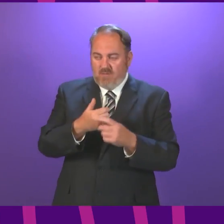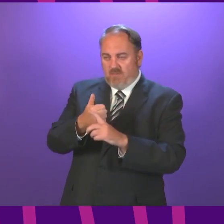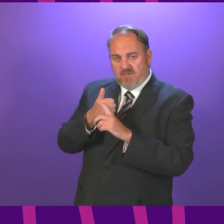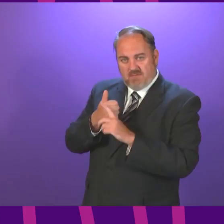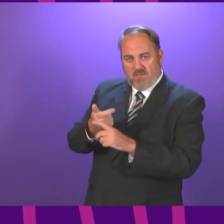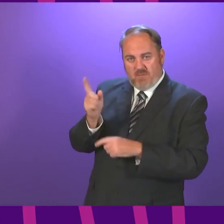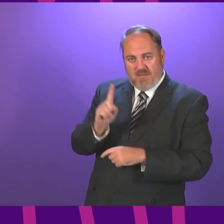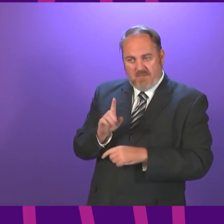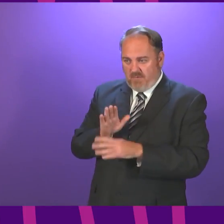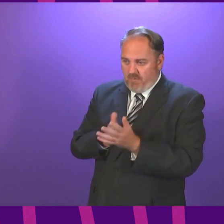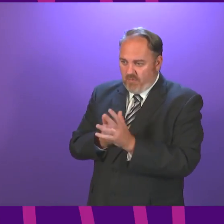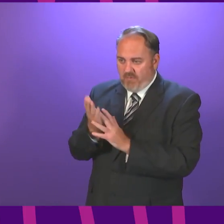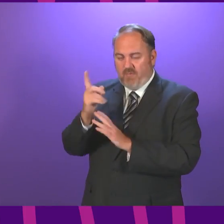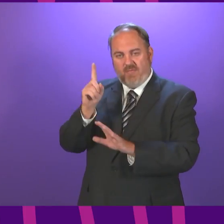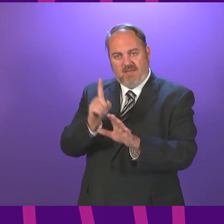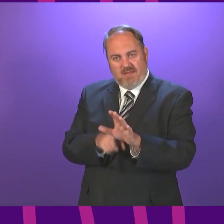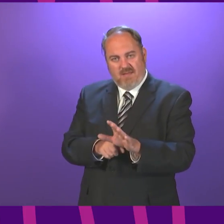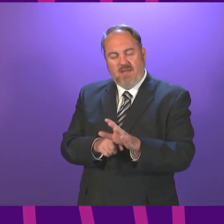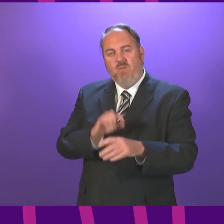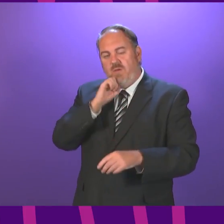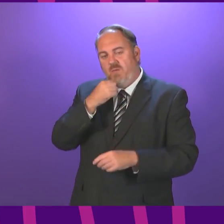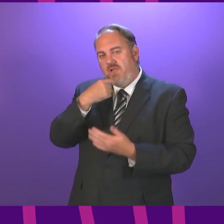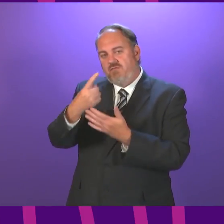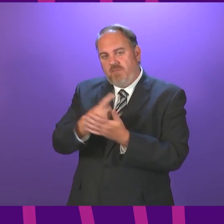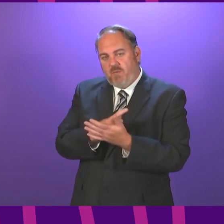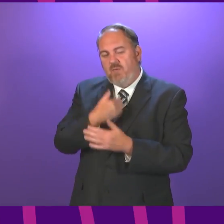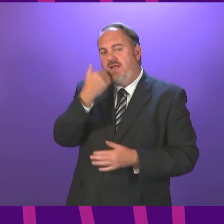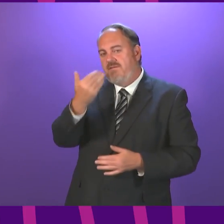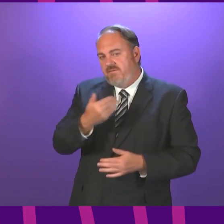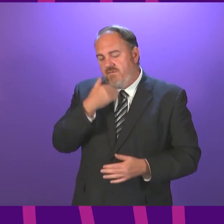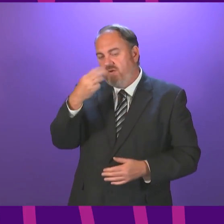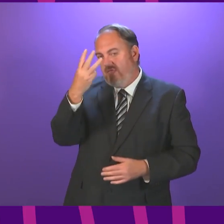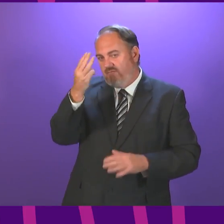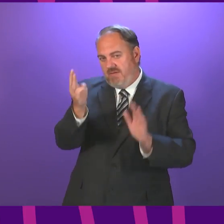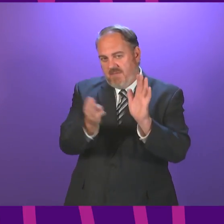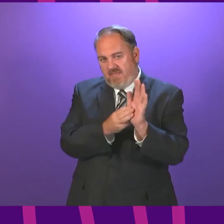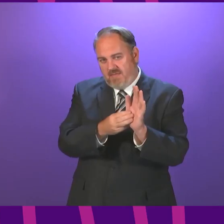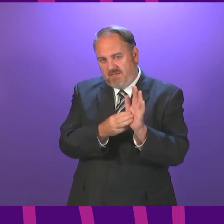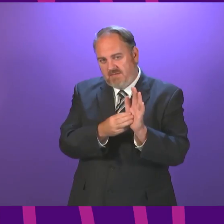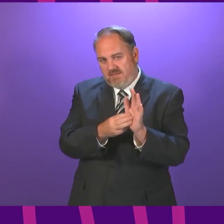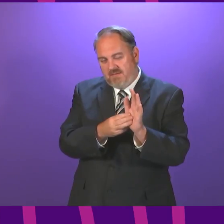move from annual to quarterly reporting. We will announce the new treatment target. We